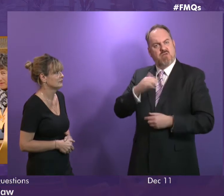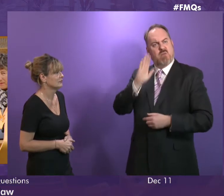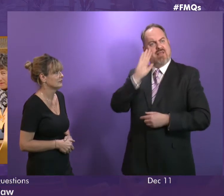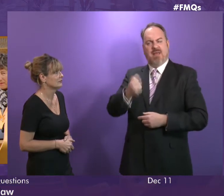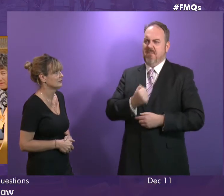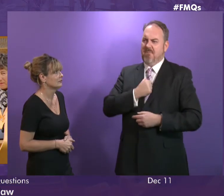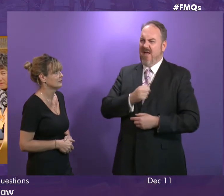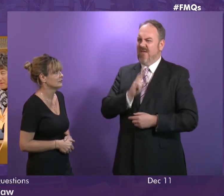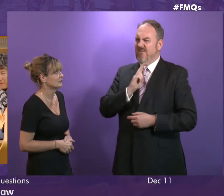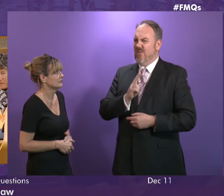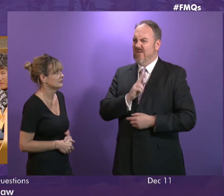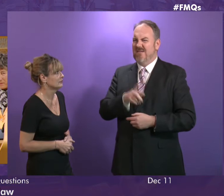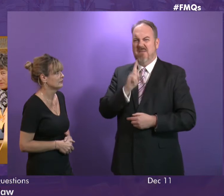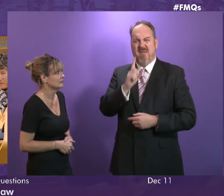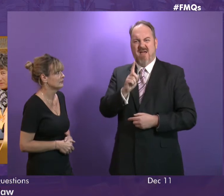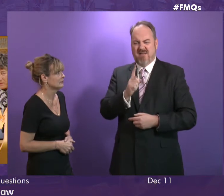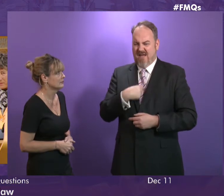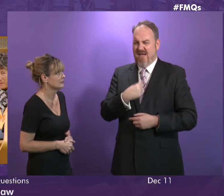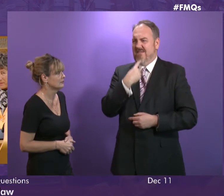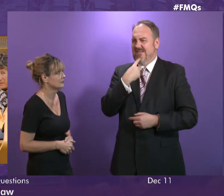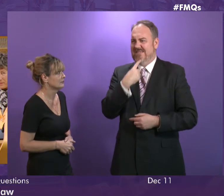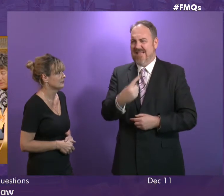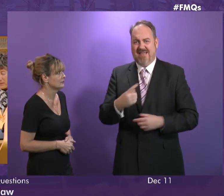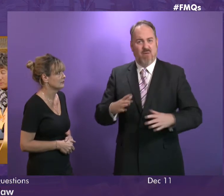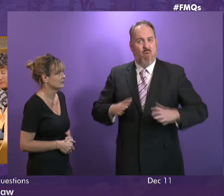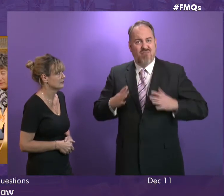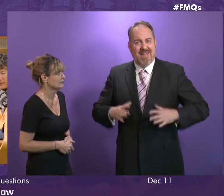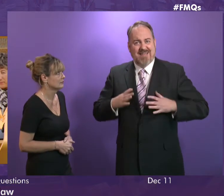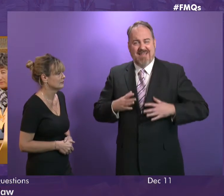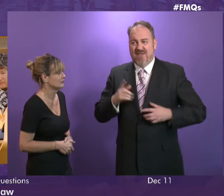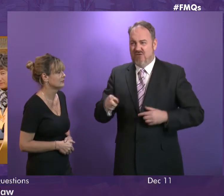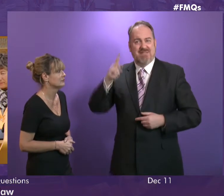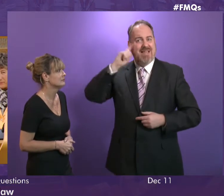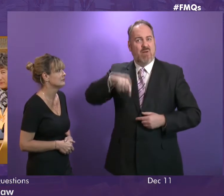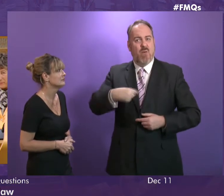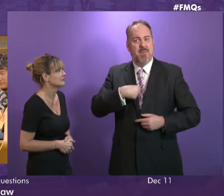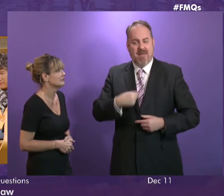she just ignores everything I have to say because it doesn’t suit her. I voted No